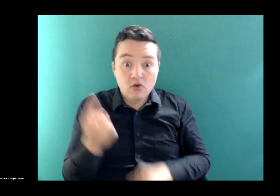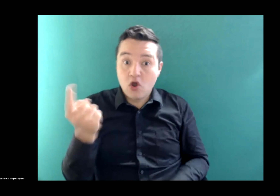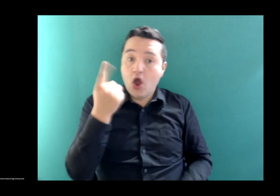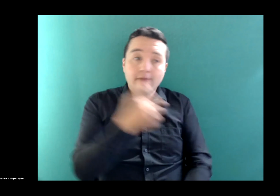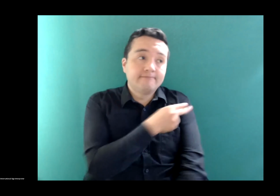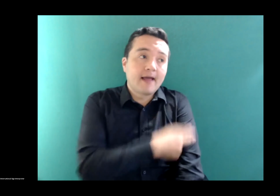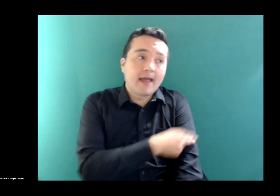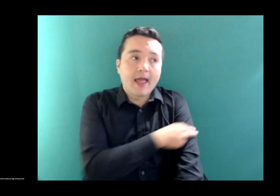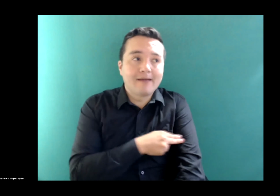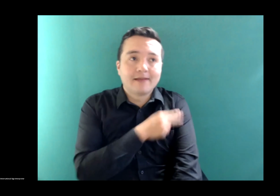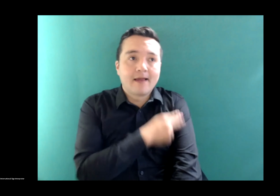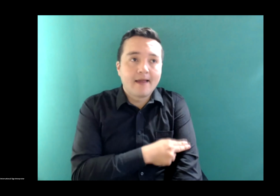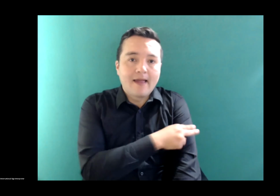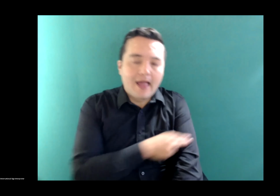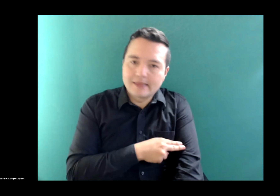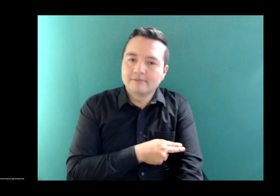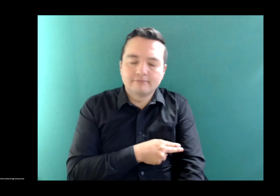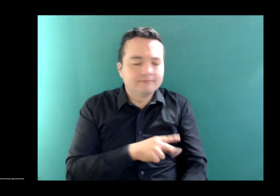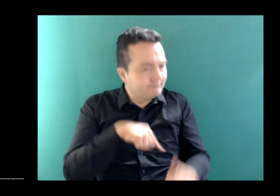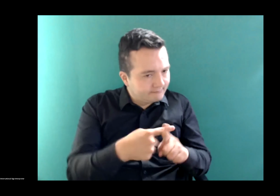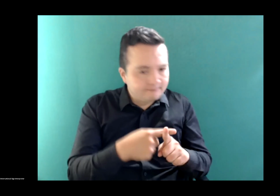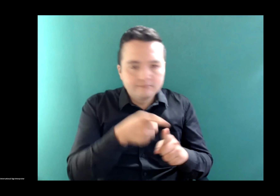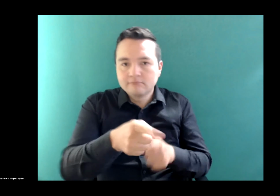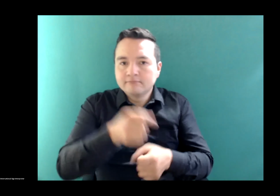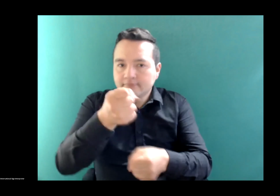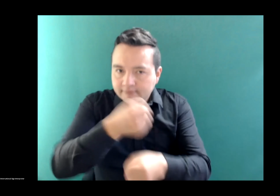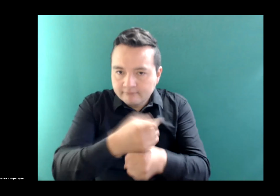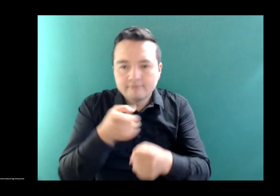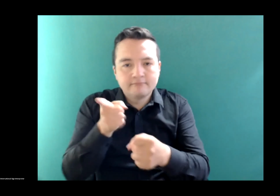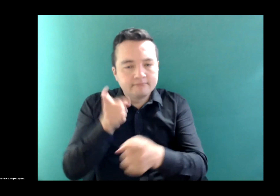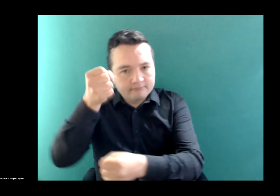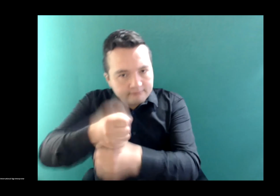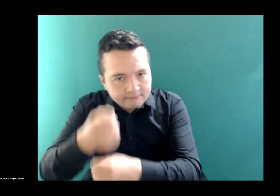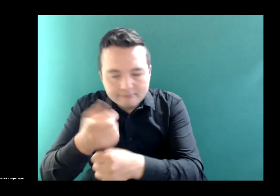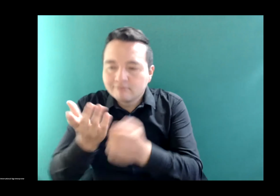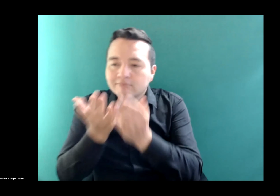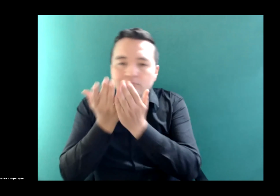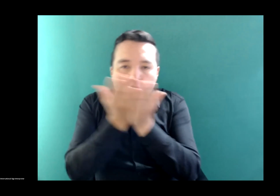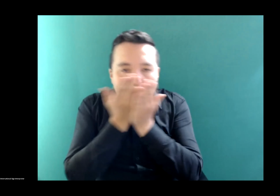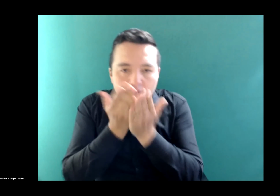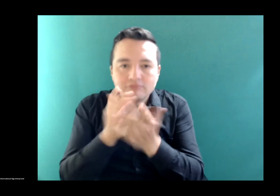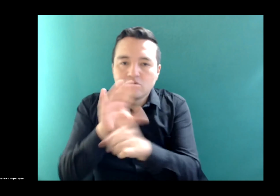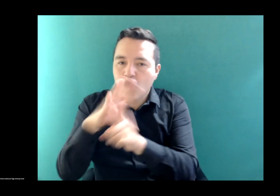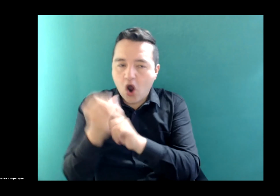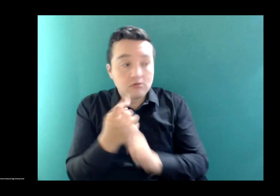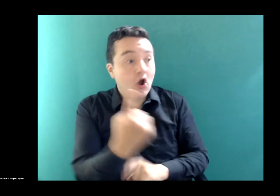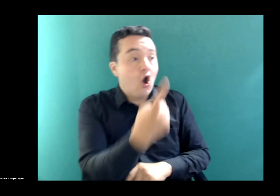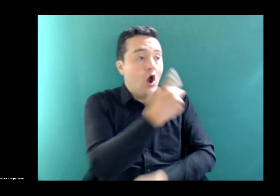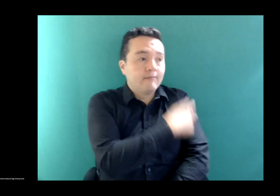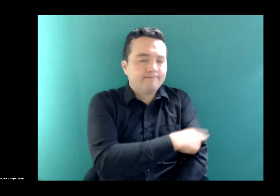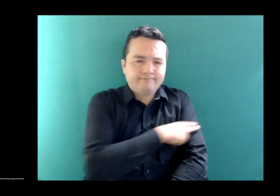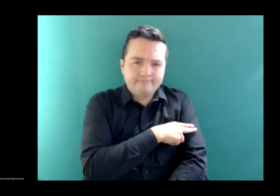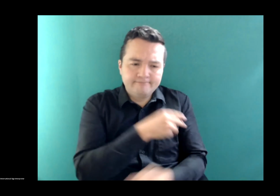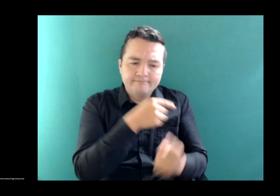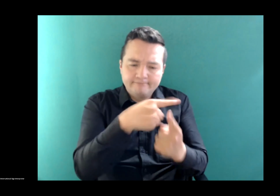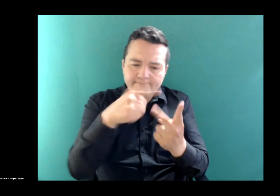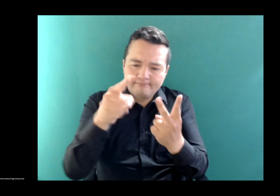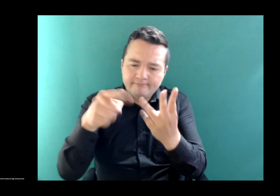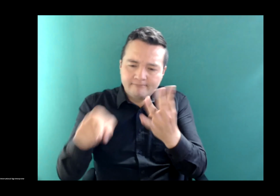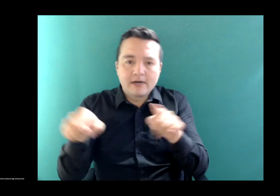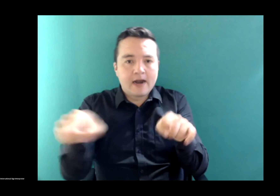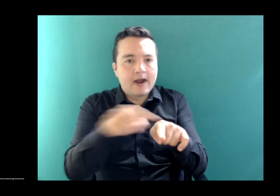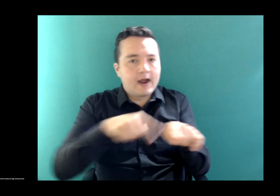To empower the disability community and to provide them different service and possibilities to inclusion.